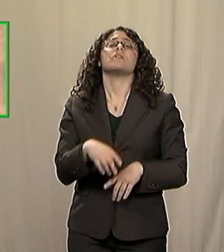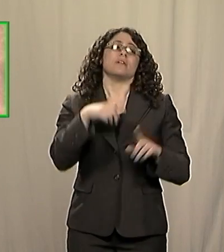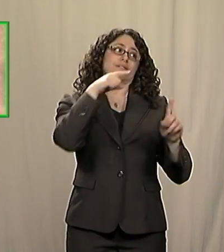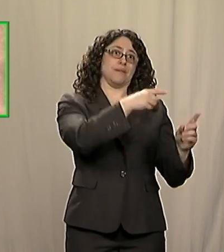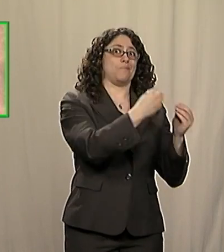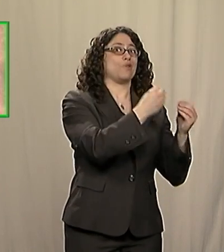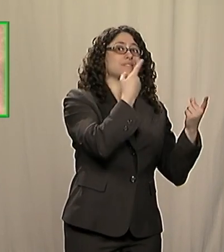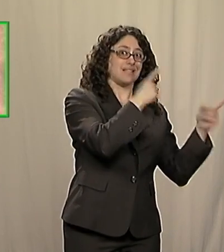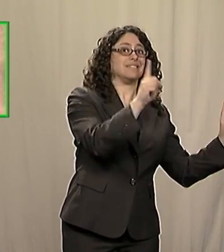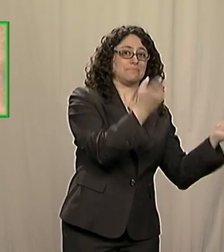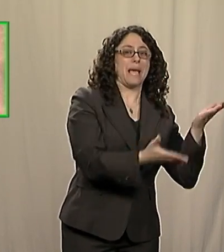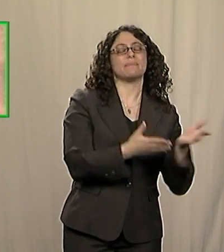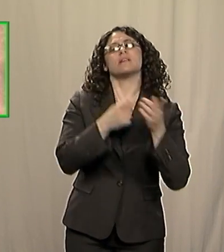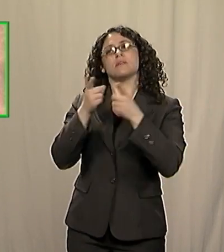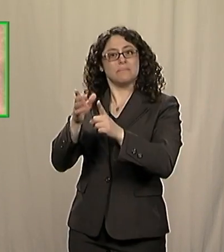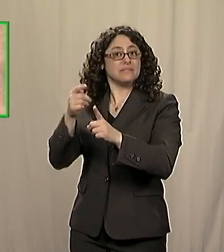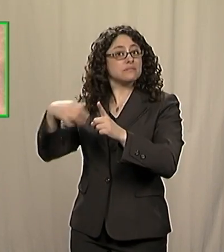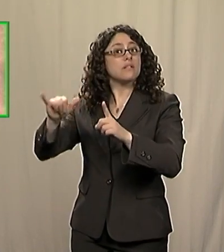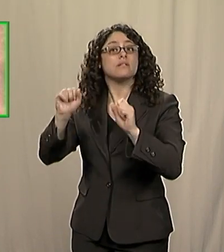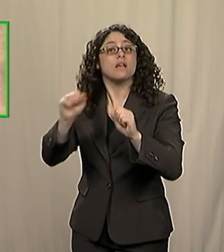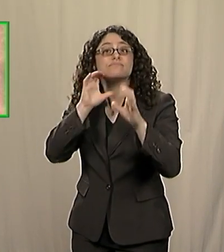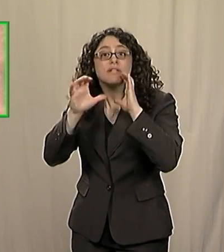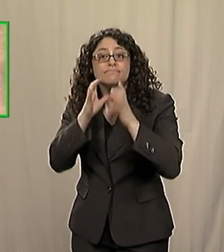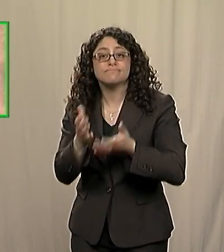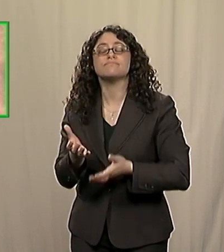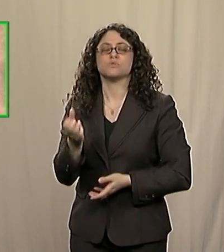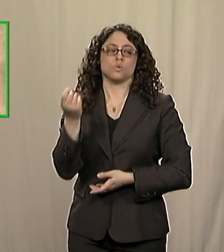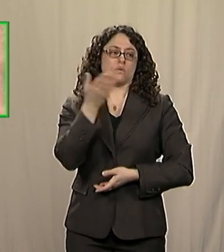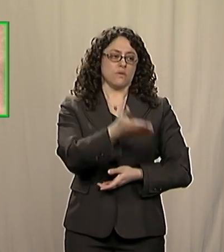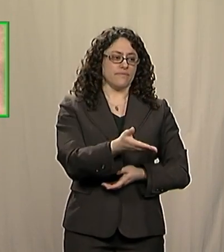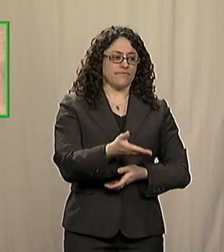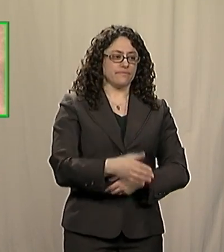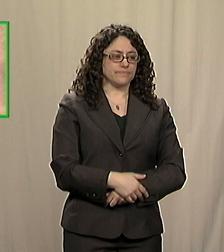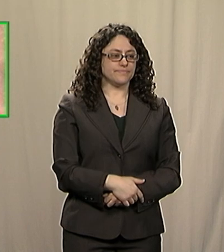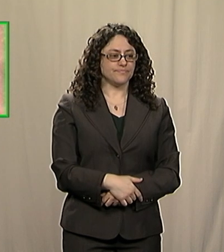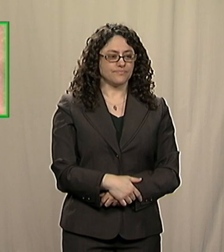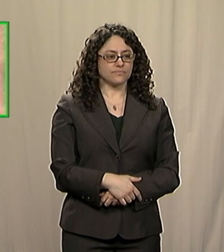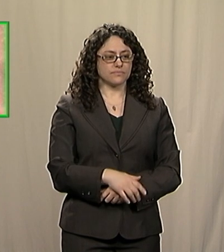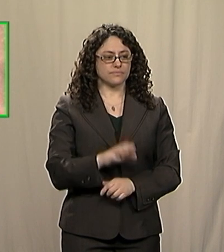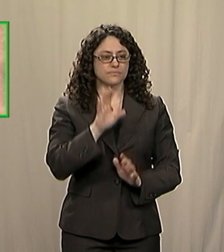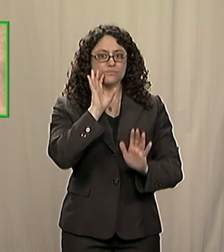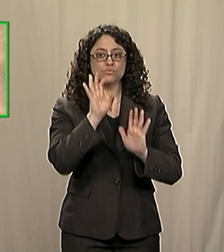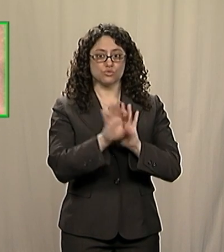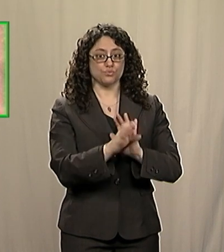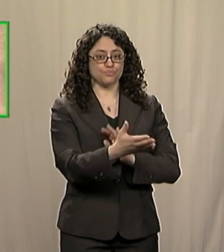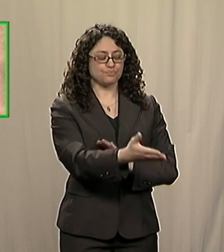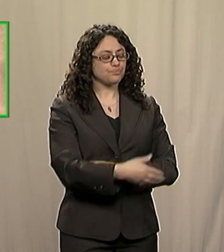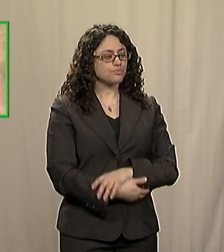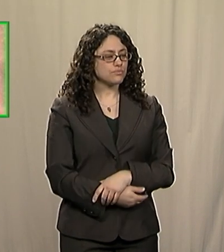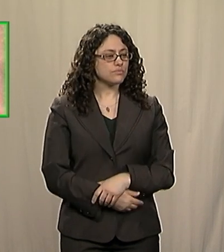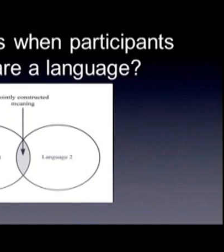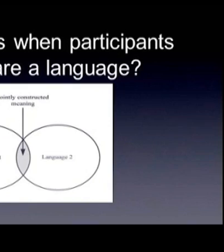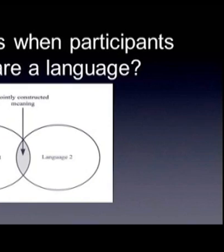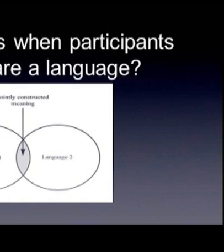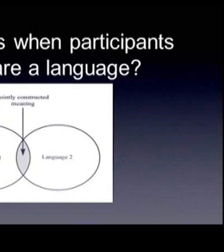So for example, if you look at this diagram...